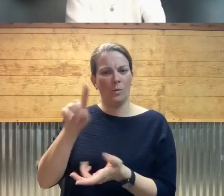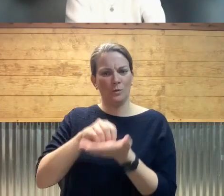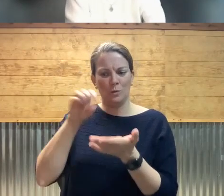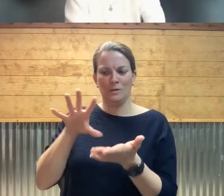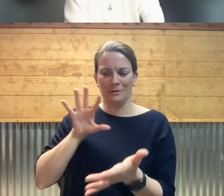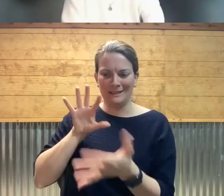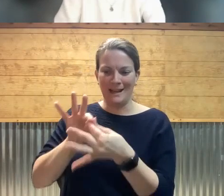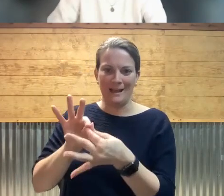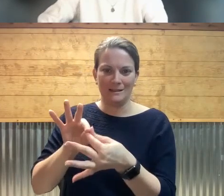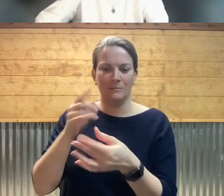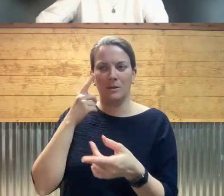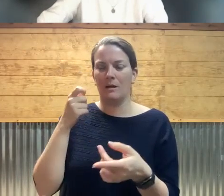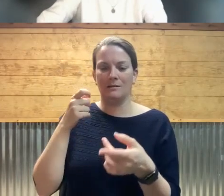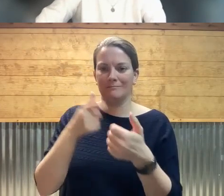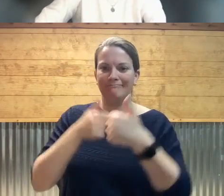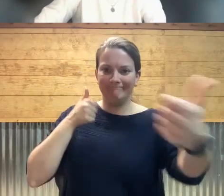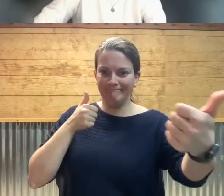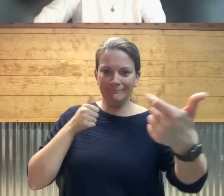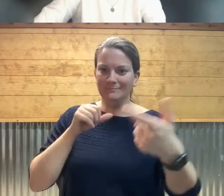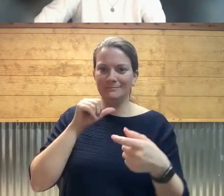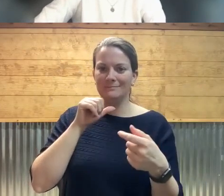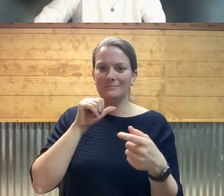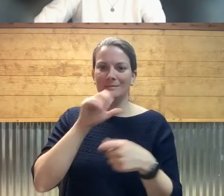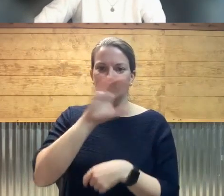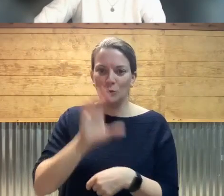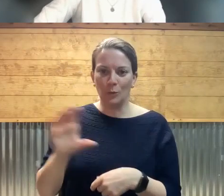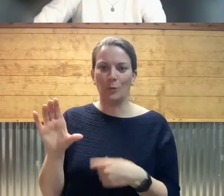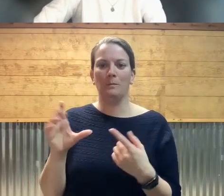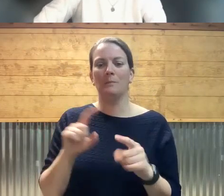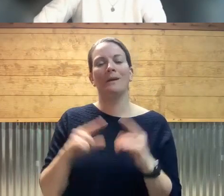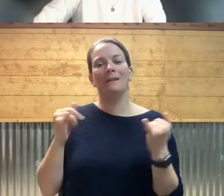But now we're getting back to it slowly so I completely agree.